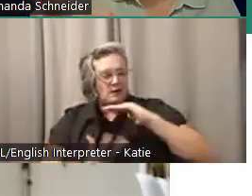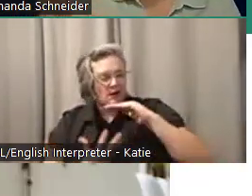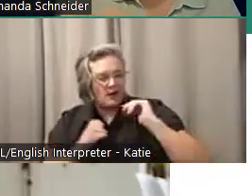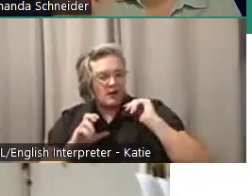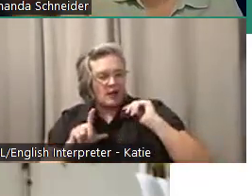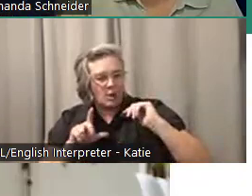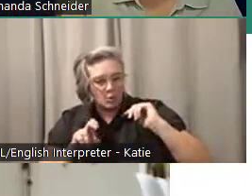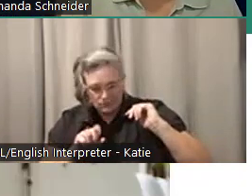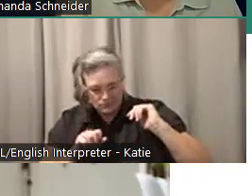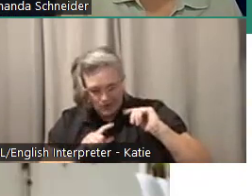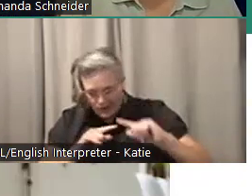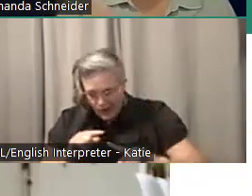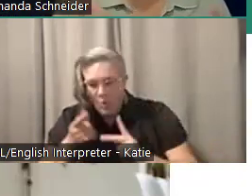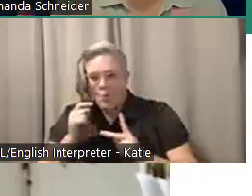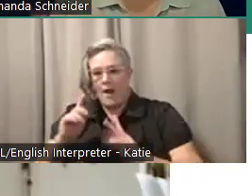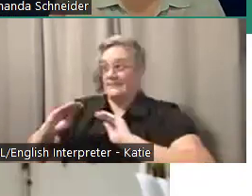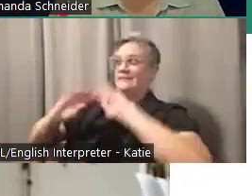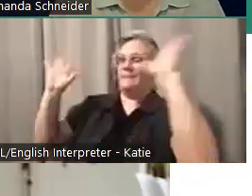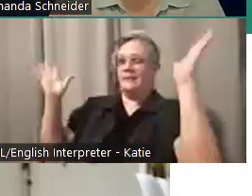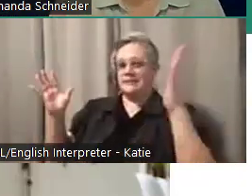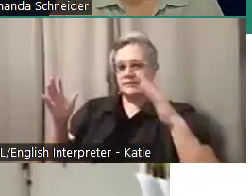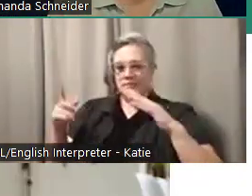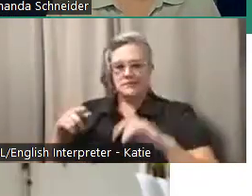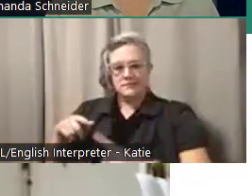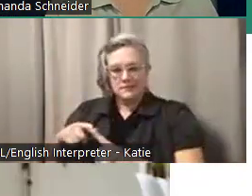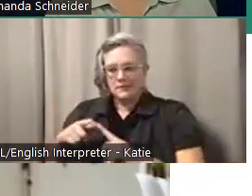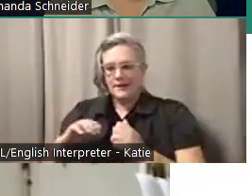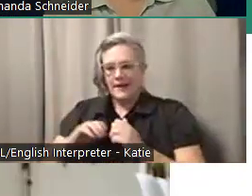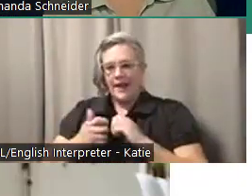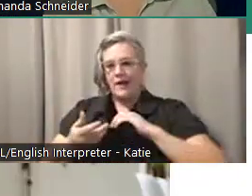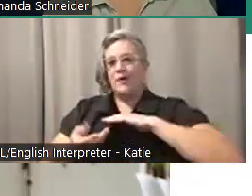explicit, so really explaining what's going on, or having a conversation about that.